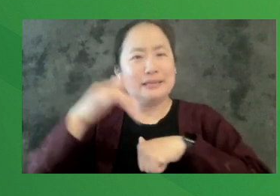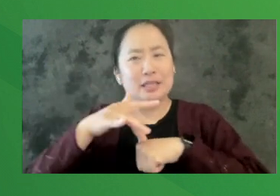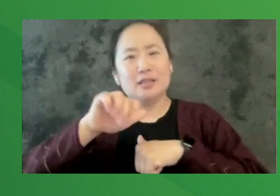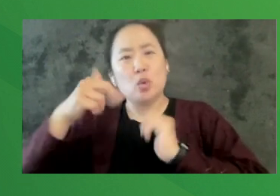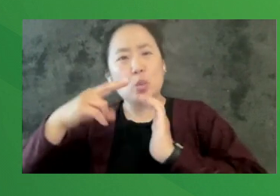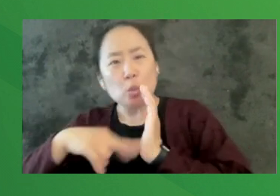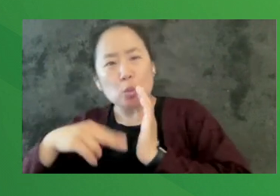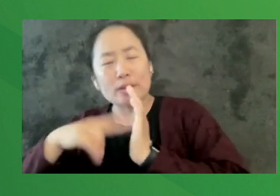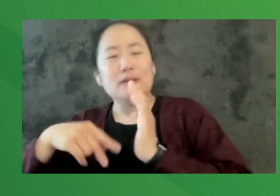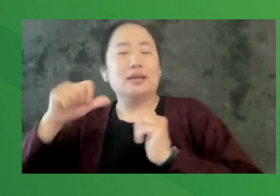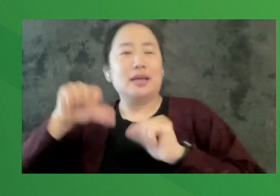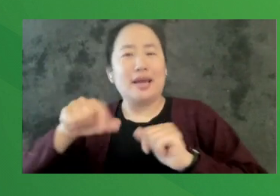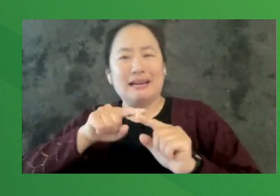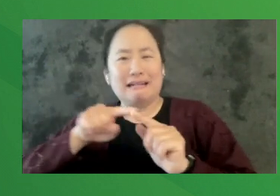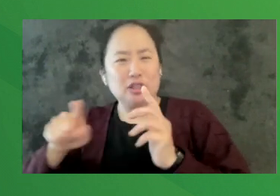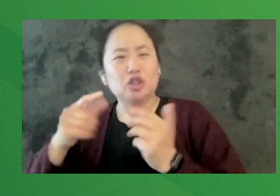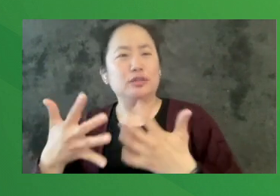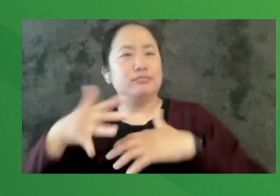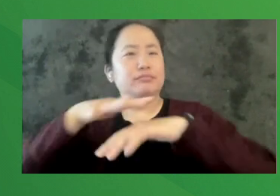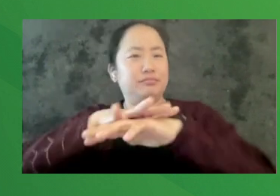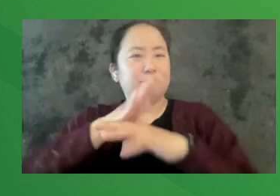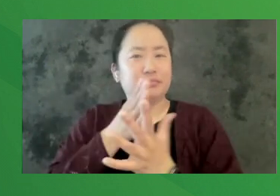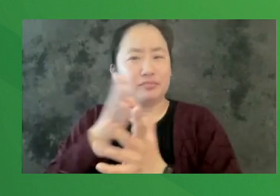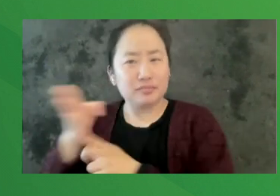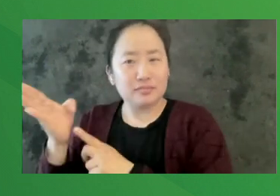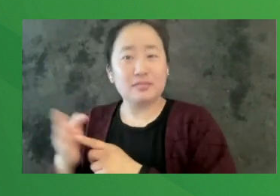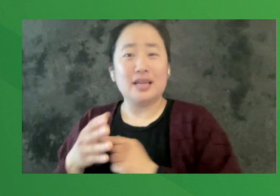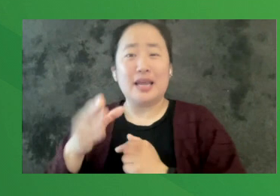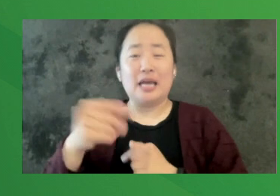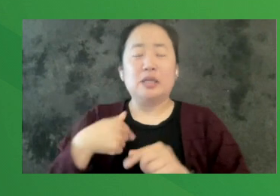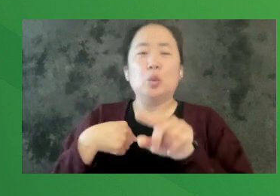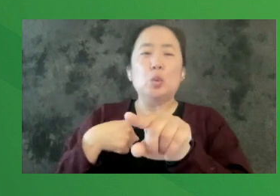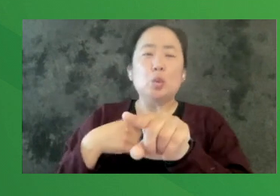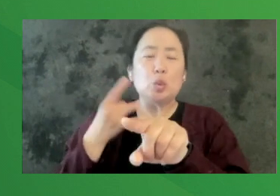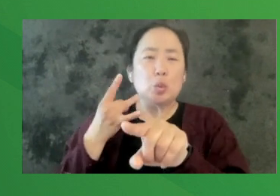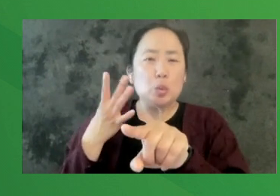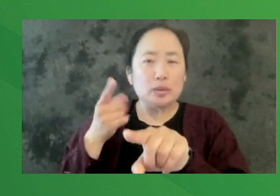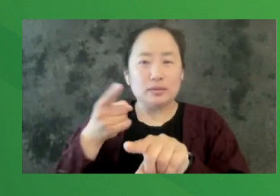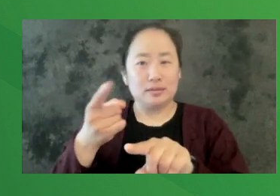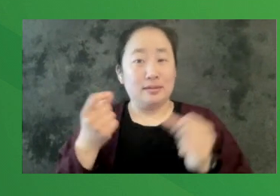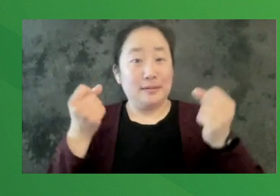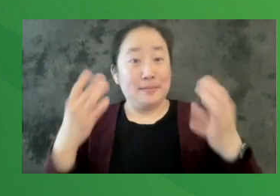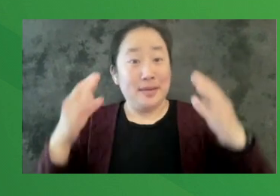is that most teachers are not confident. They do not feel informed to teach about climate change.